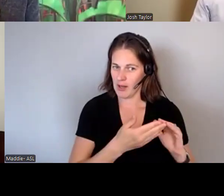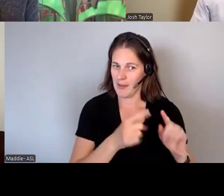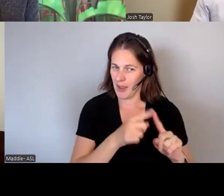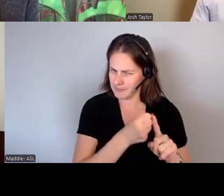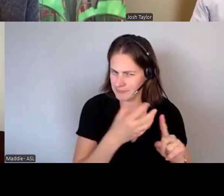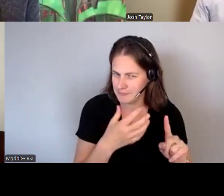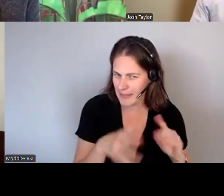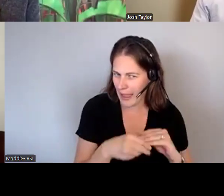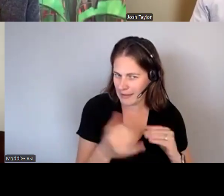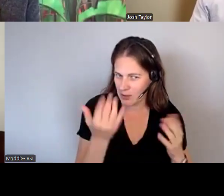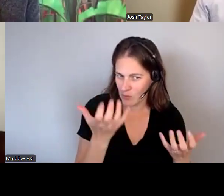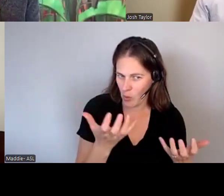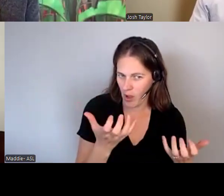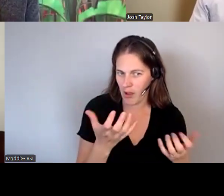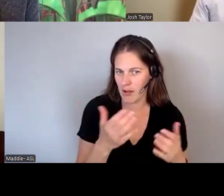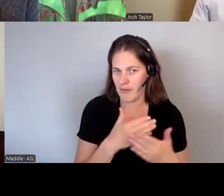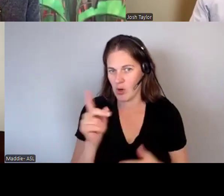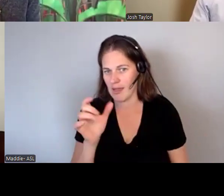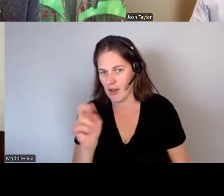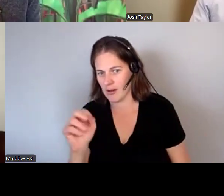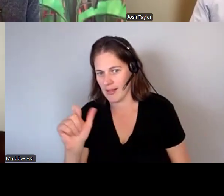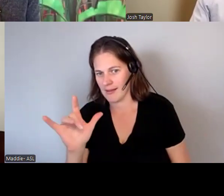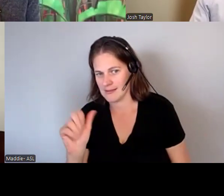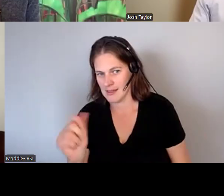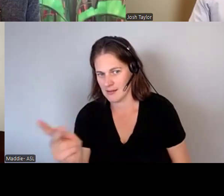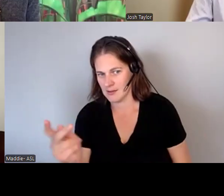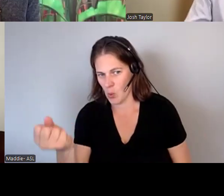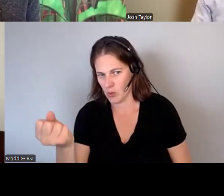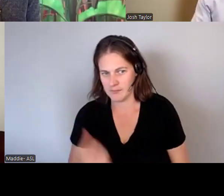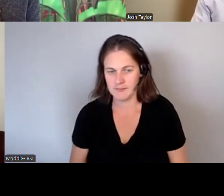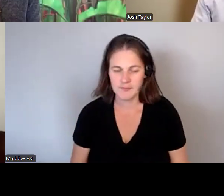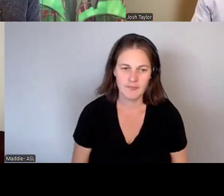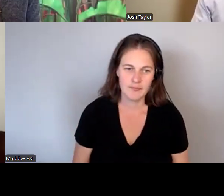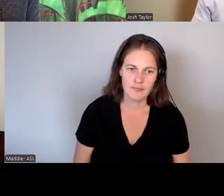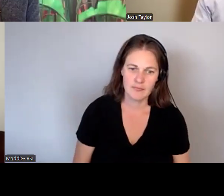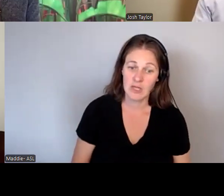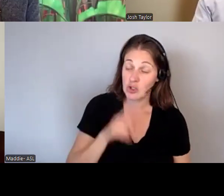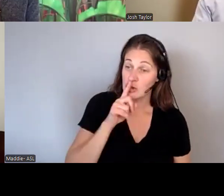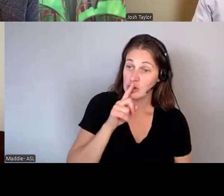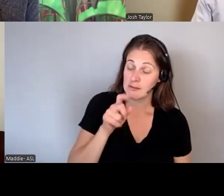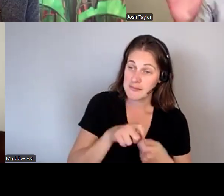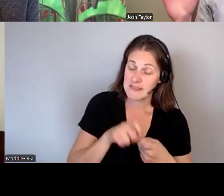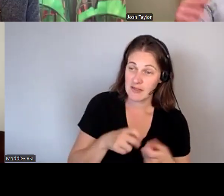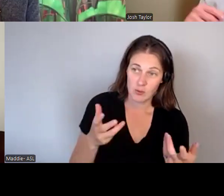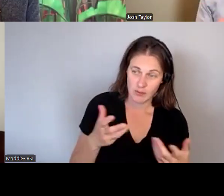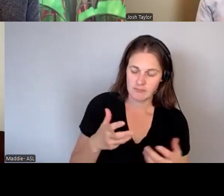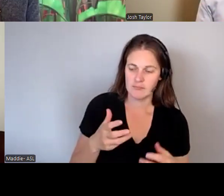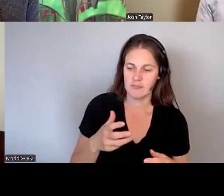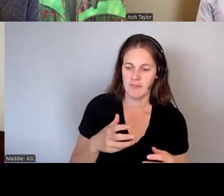add to that if you'd like before I ask Karen and Aliza. Sure. I'll add some specificity around it. I would say starting from square one,